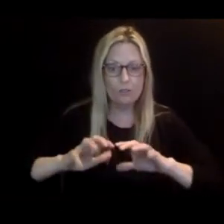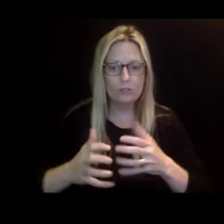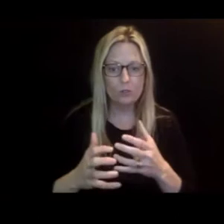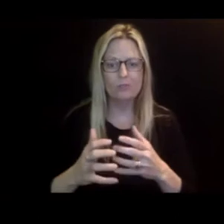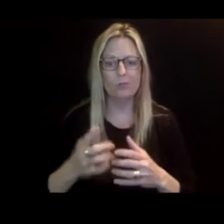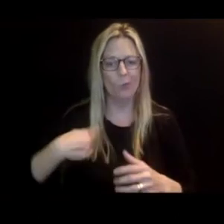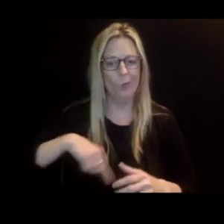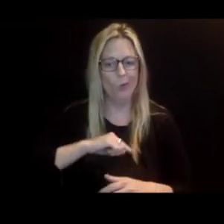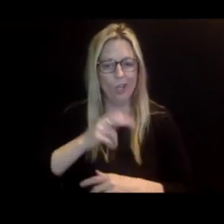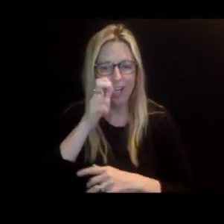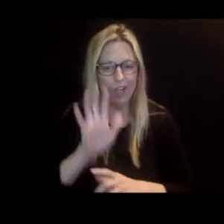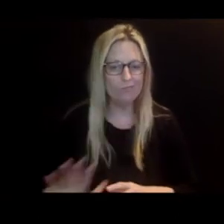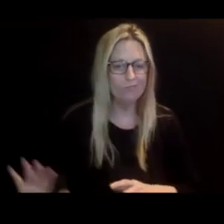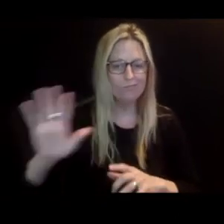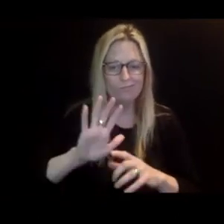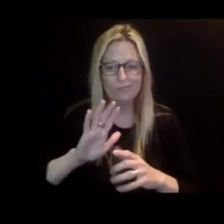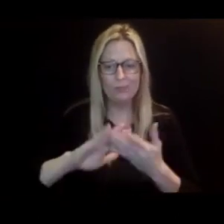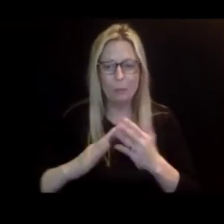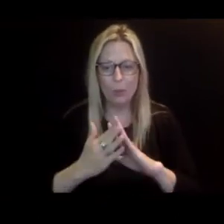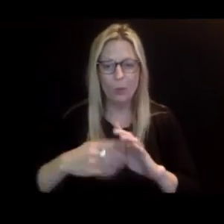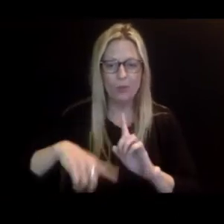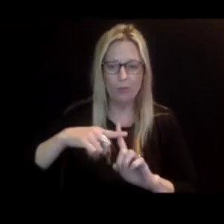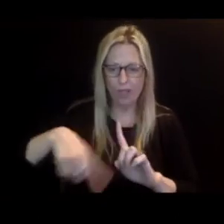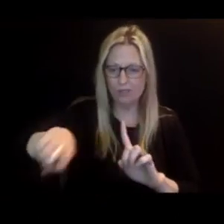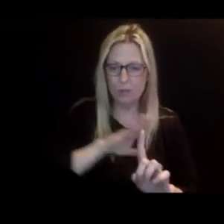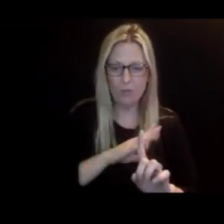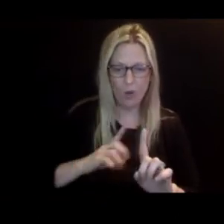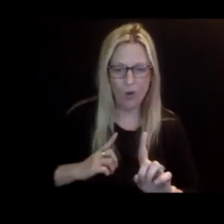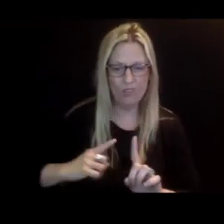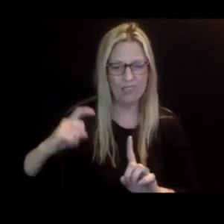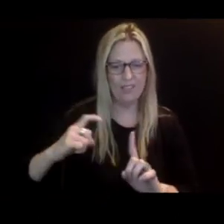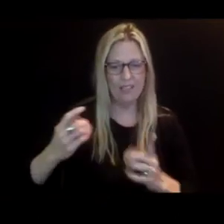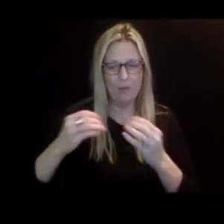we heard from community members, and board members that we needed more information from